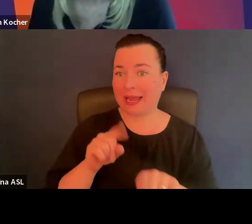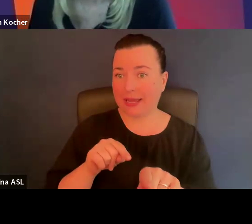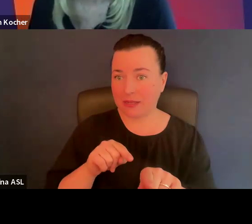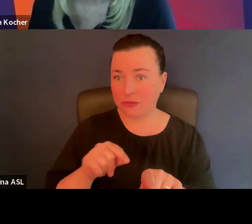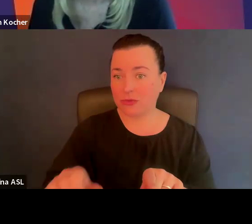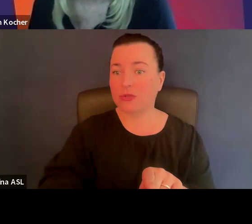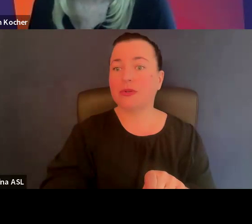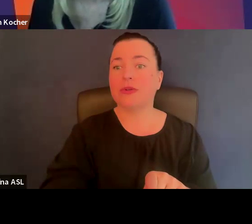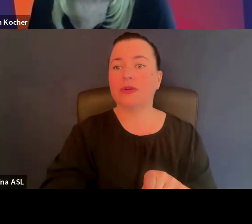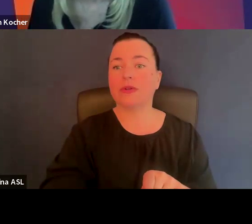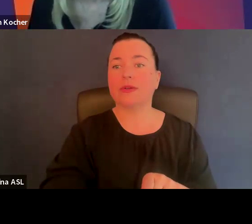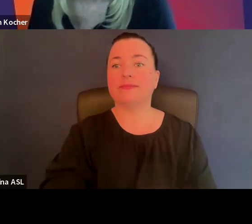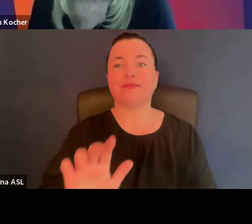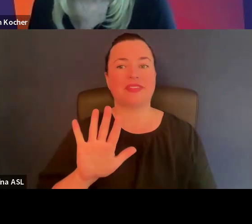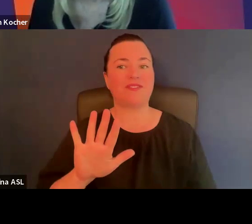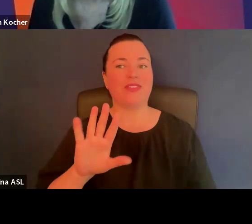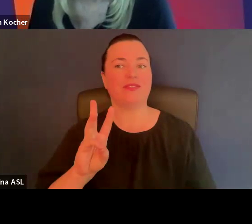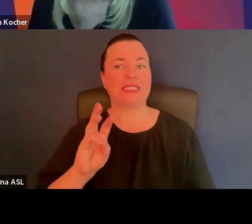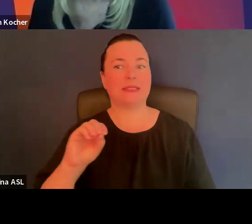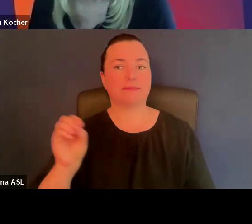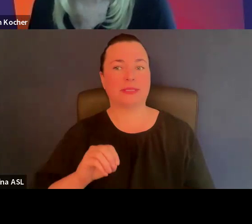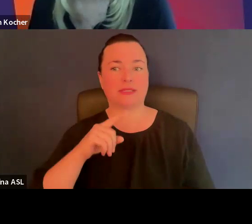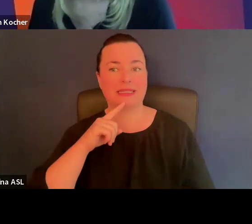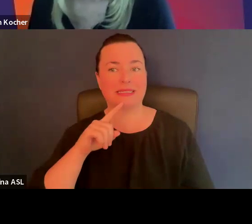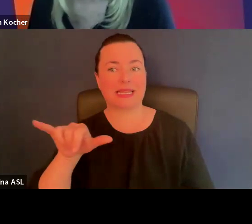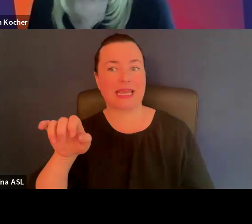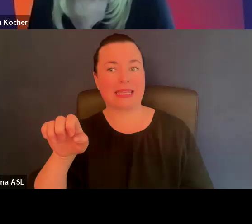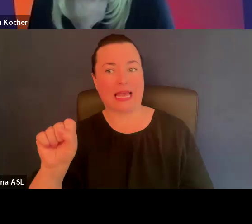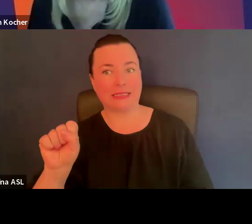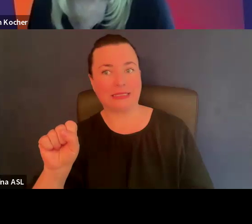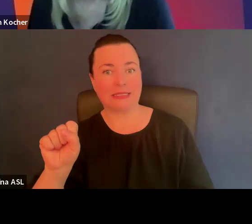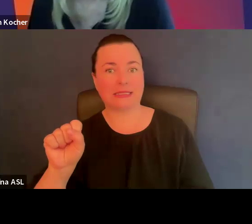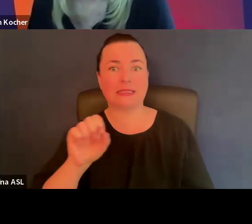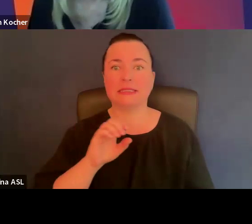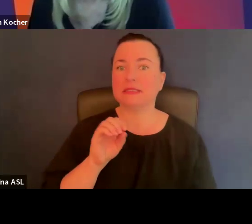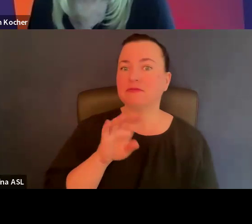56% say yes and 44% say no. So it's about half and half,